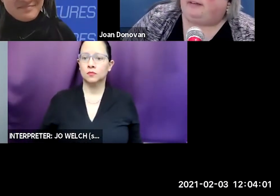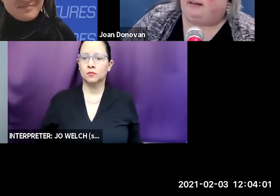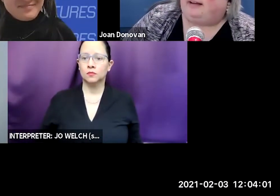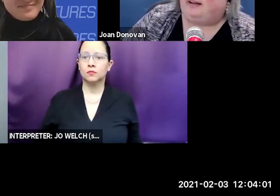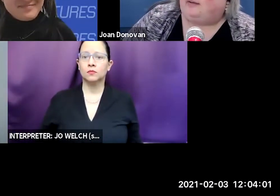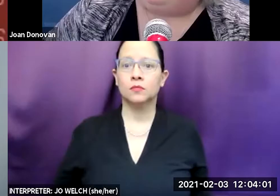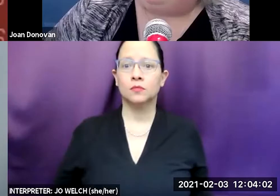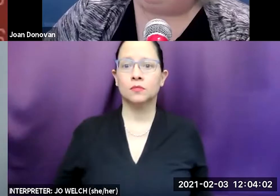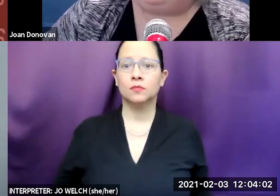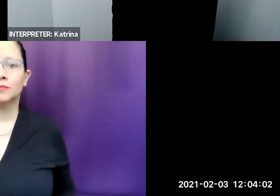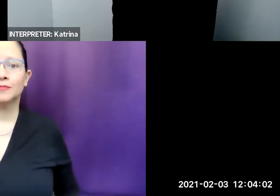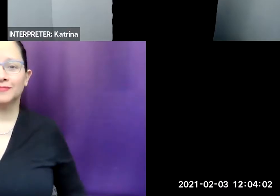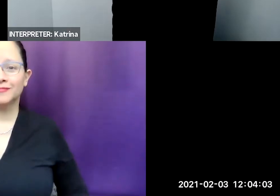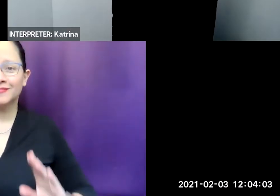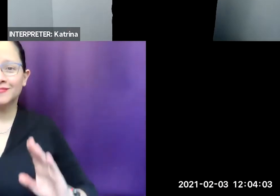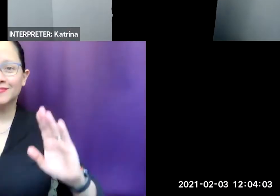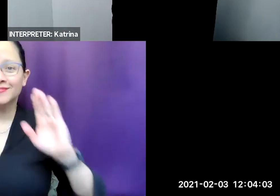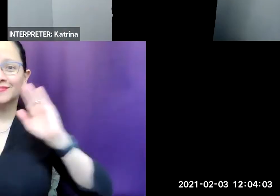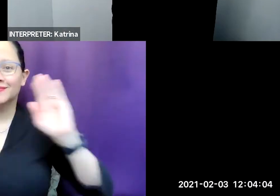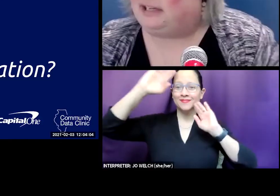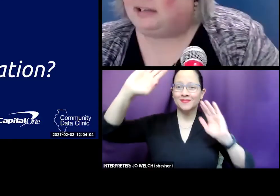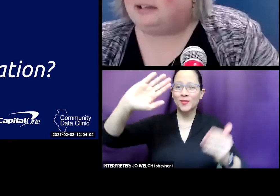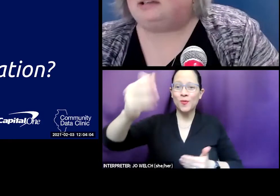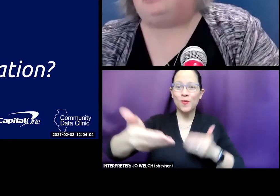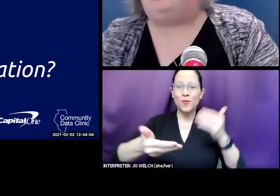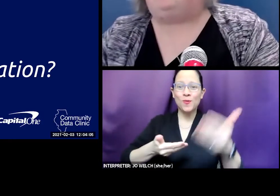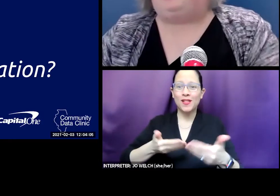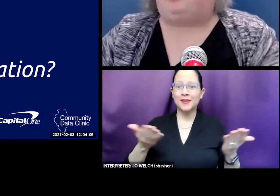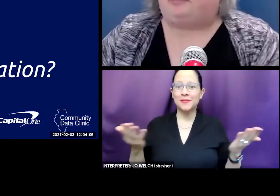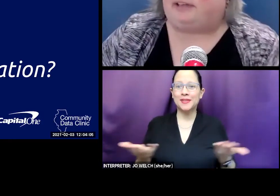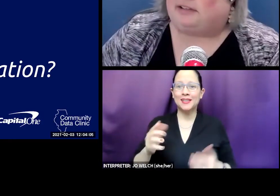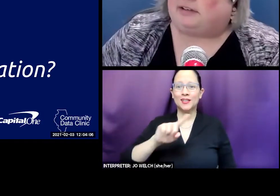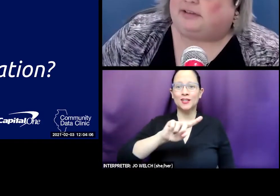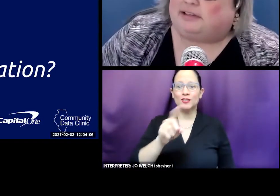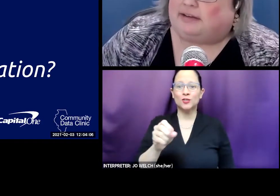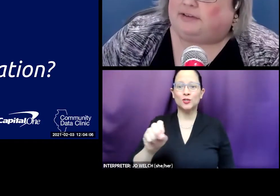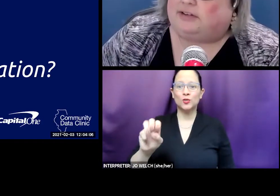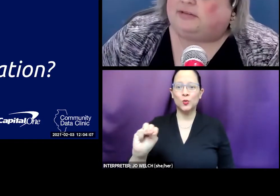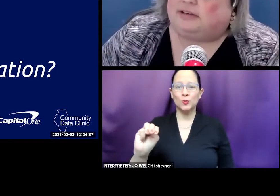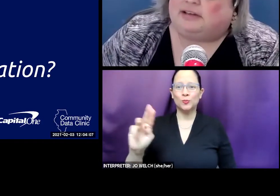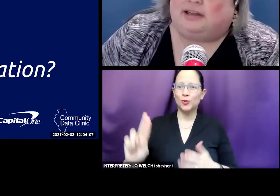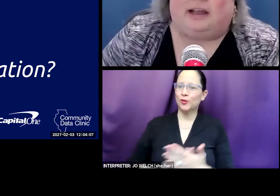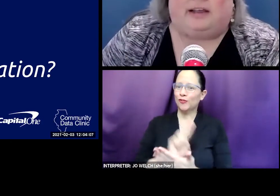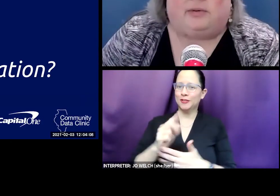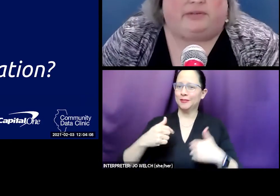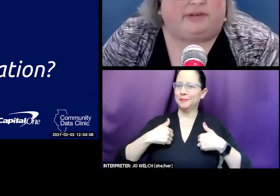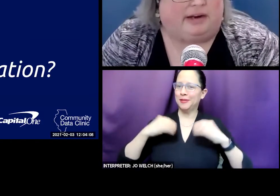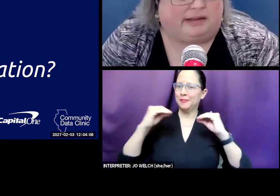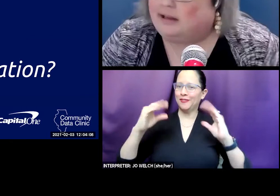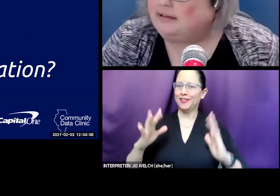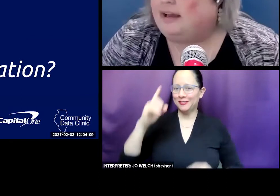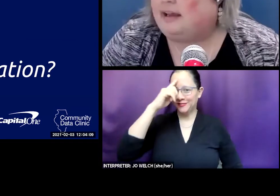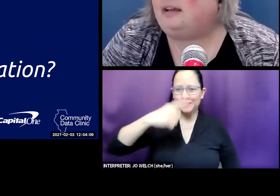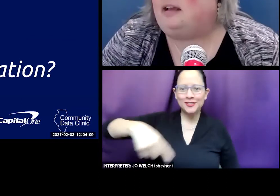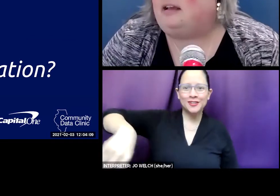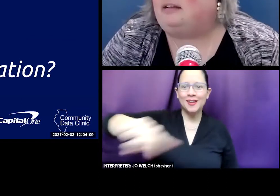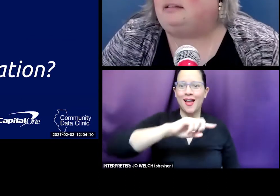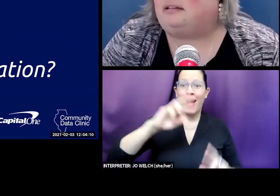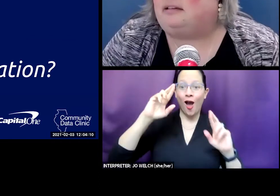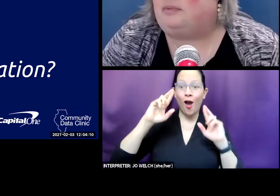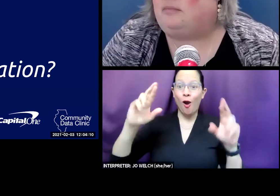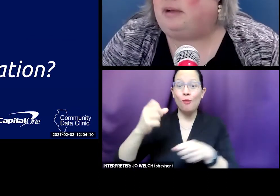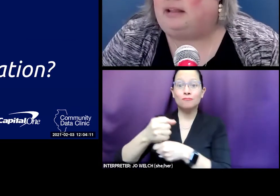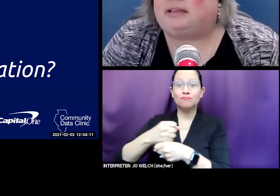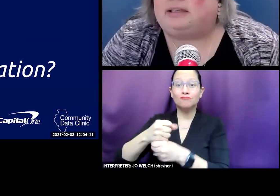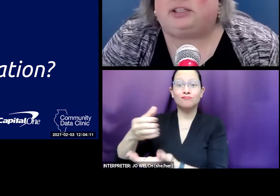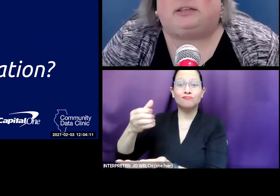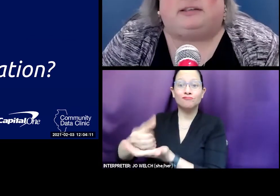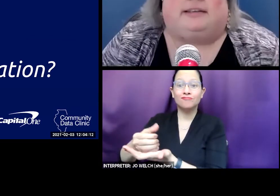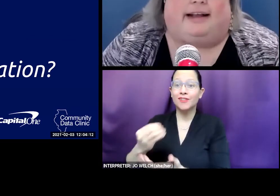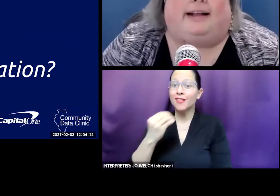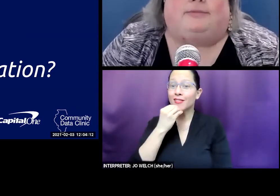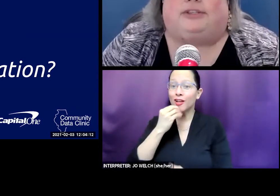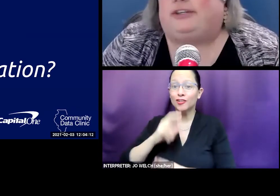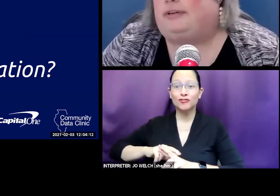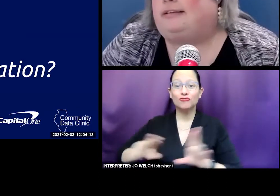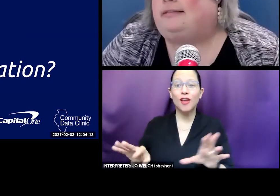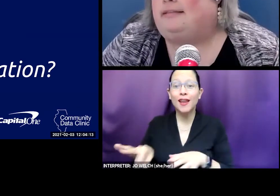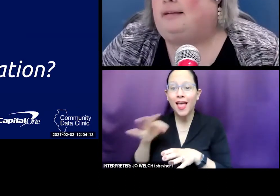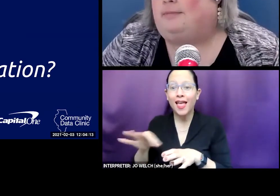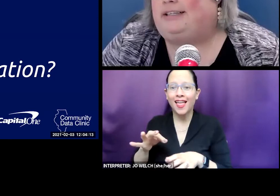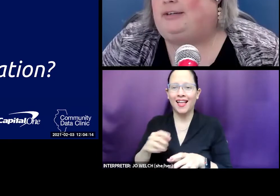Welcome everybody to zoom University. I'll be your professor for this afternoon. I hope you've got a latte, and brown bag lunch. I'm just joking. Big Joker these days.